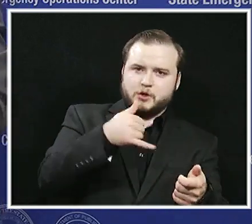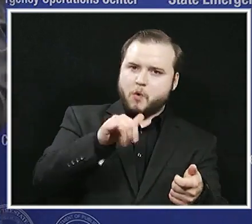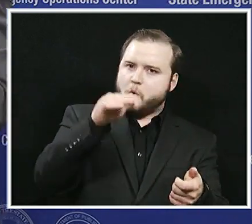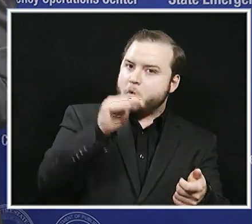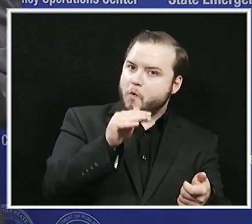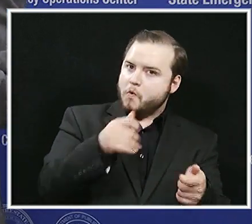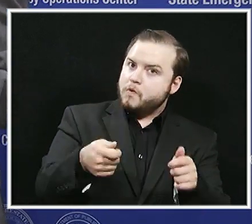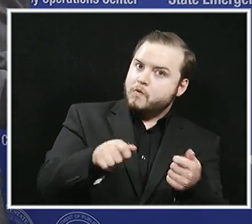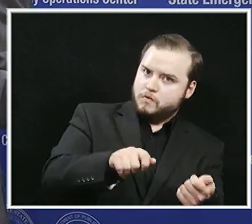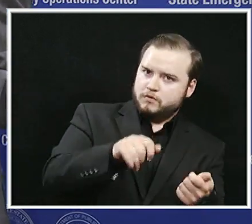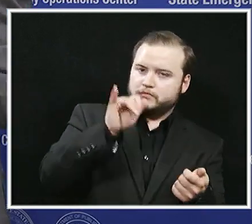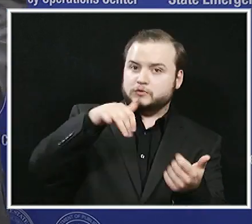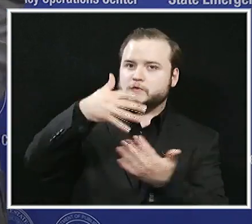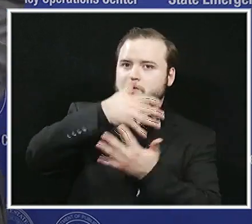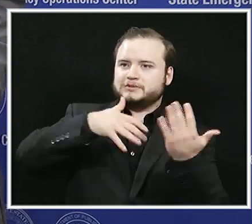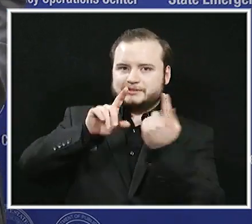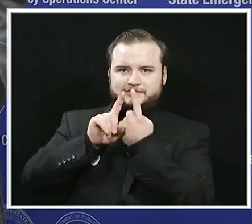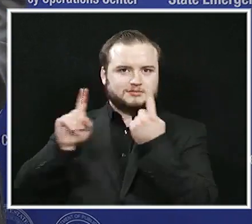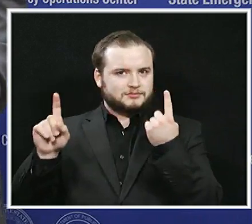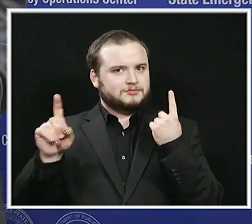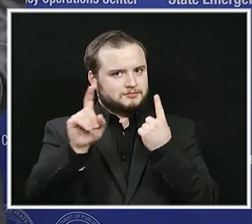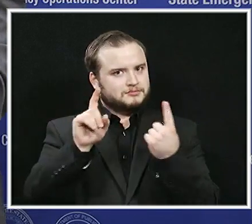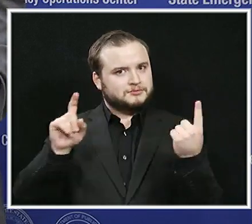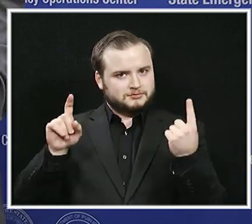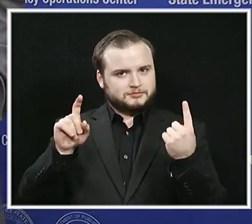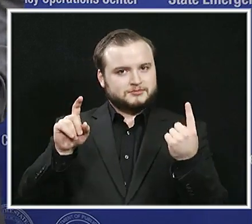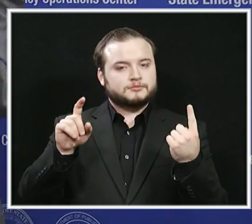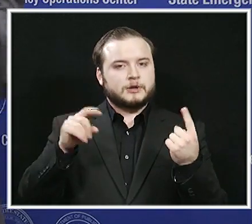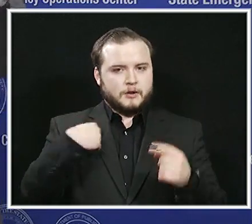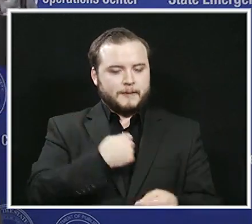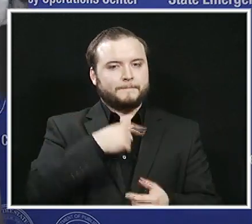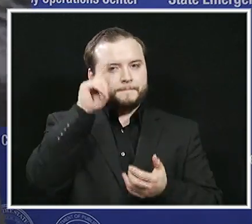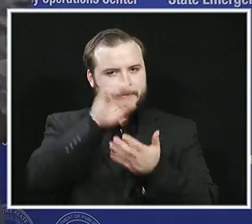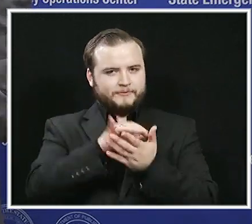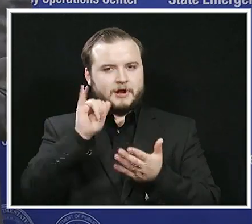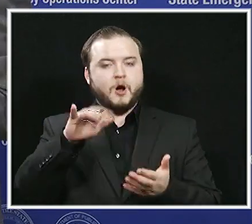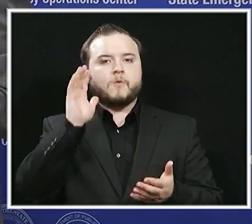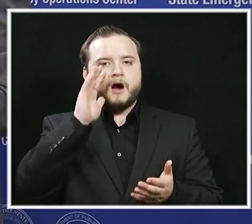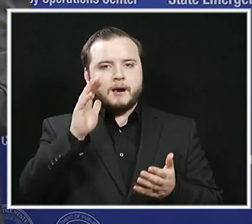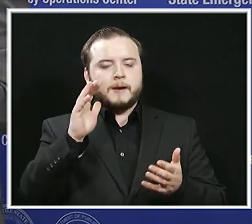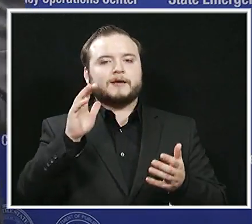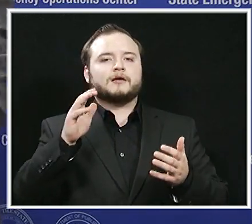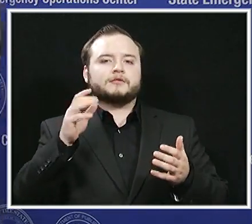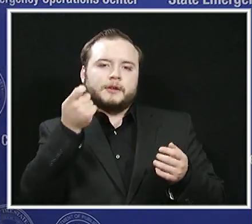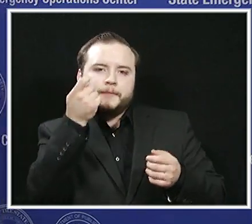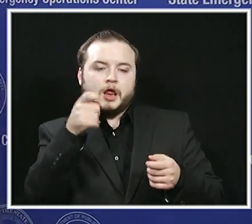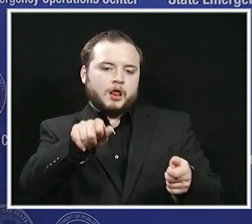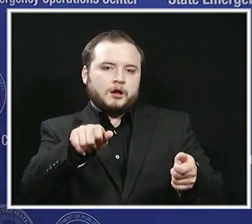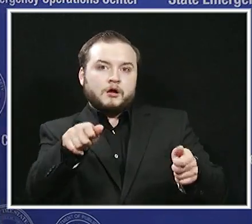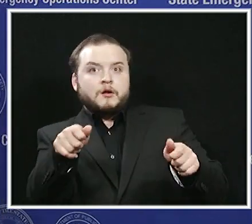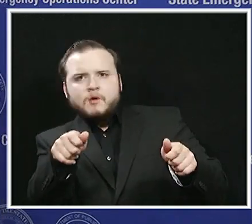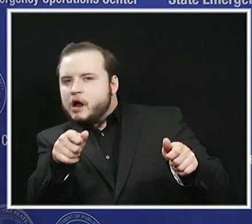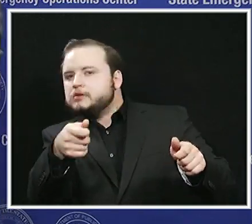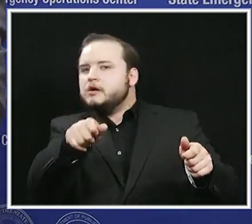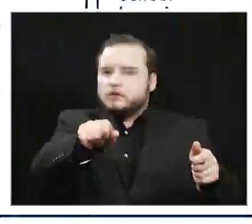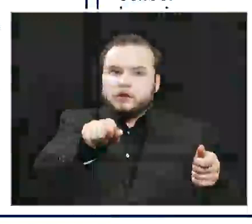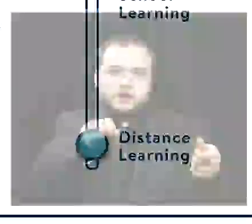because that's our strongest tool. But I want to at this point make clear we believe that